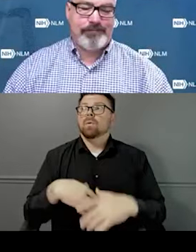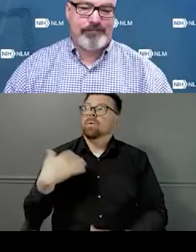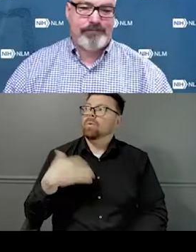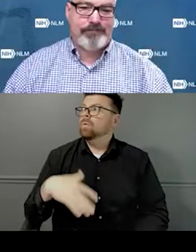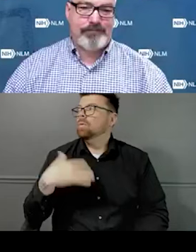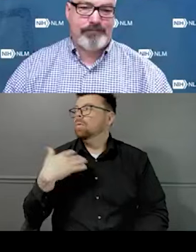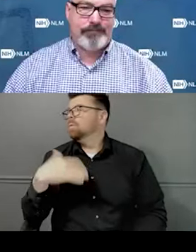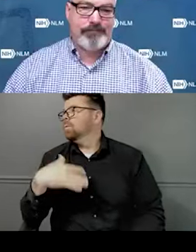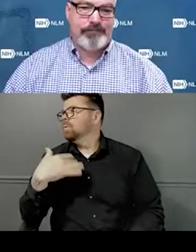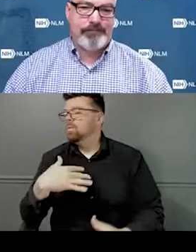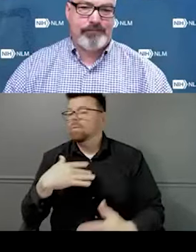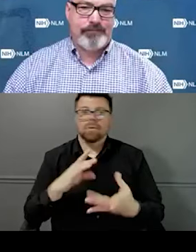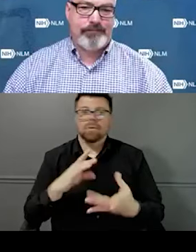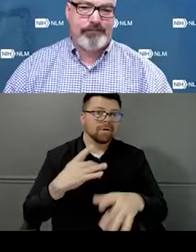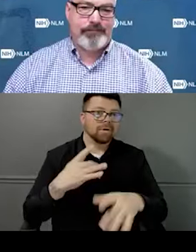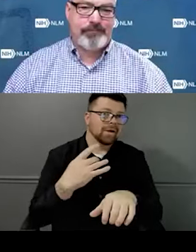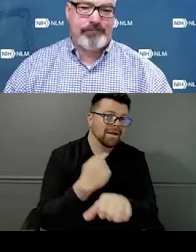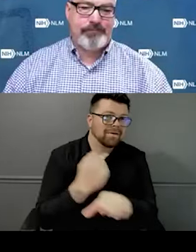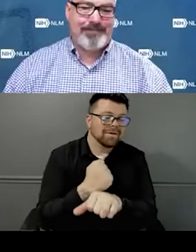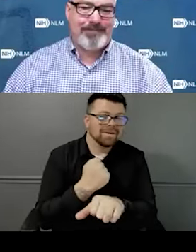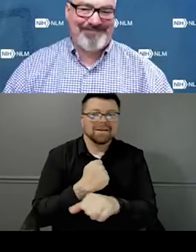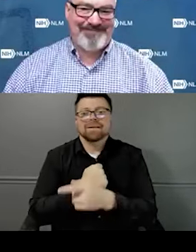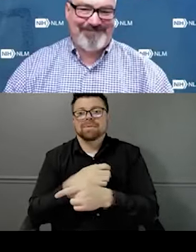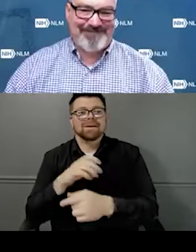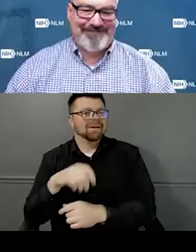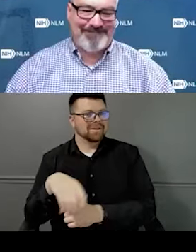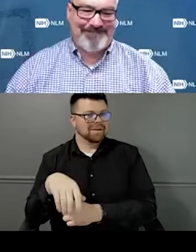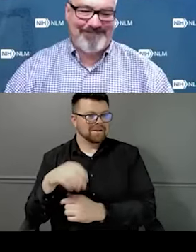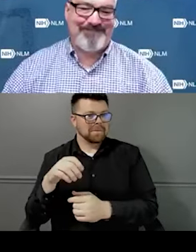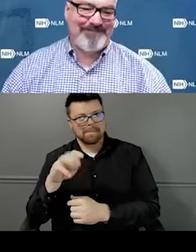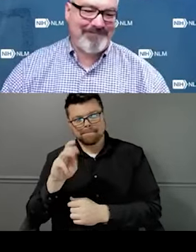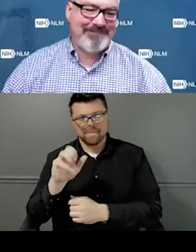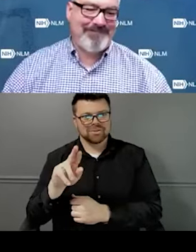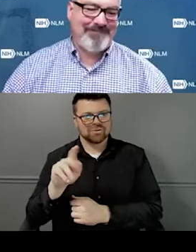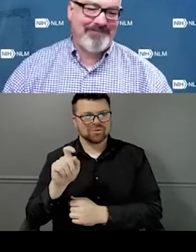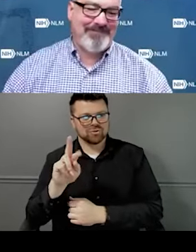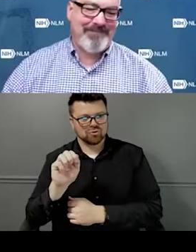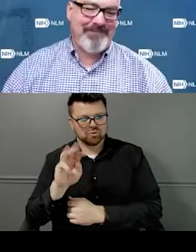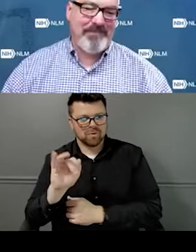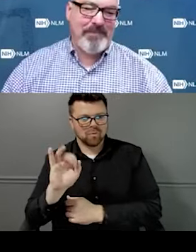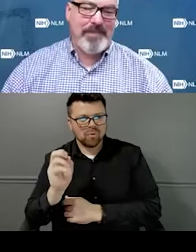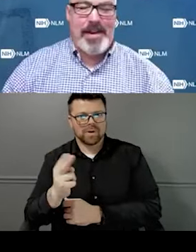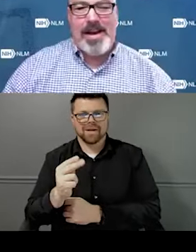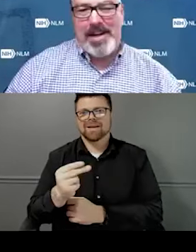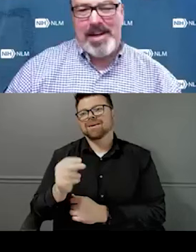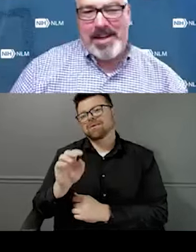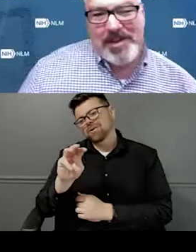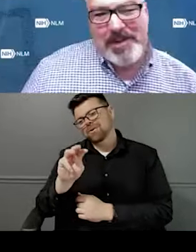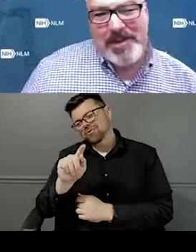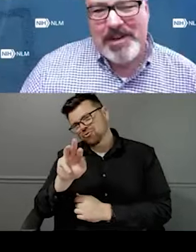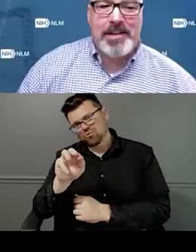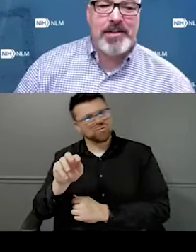an acronym by Mr. Trawick who will introduce himself right now. Bart Trawick: Glad to be here. Thank you,